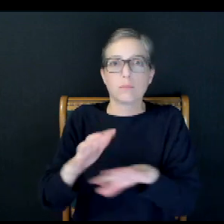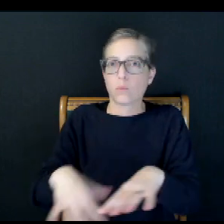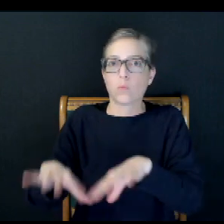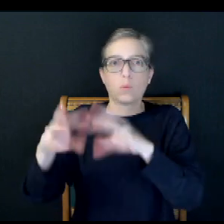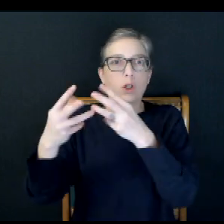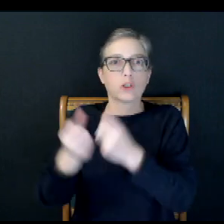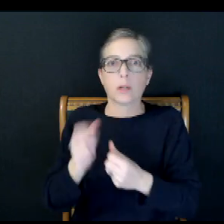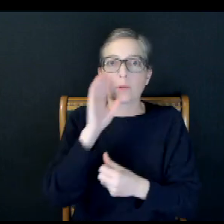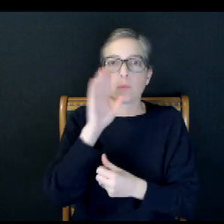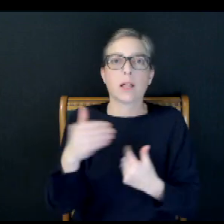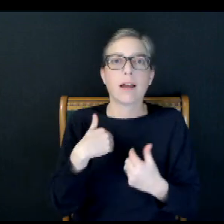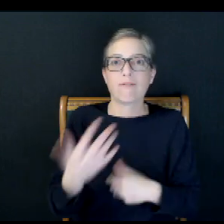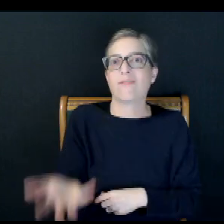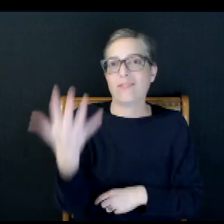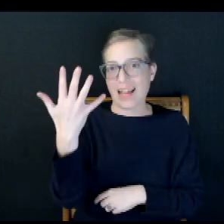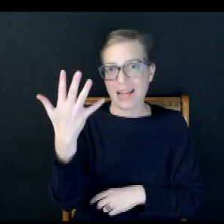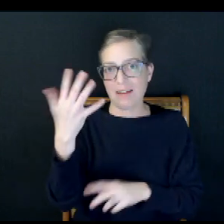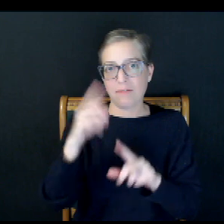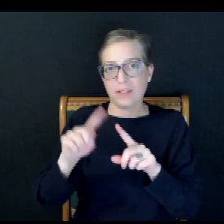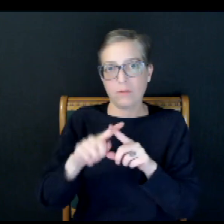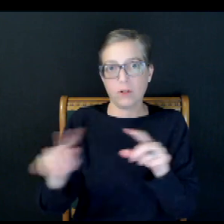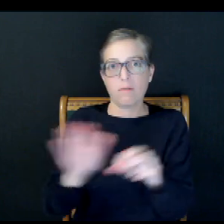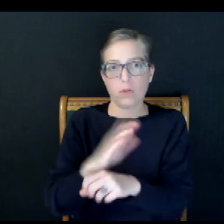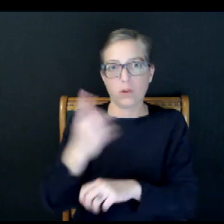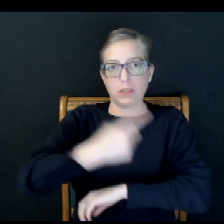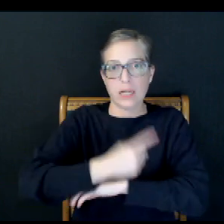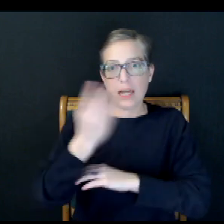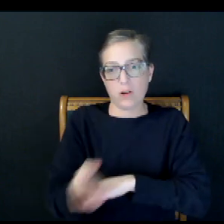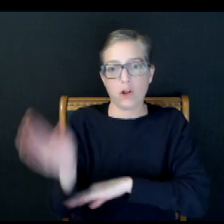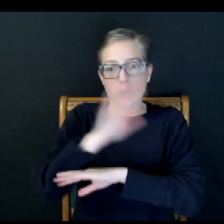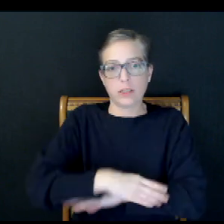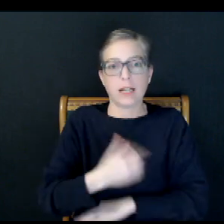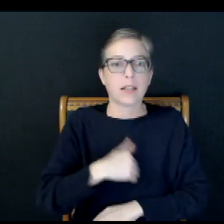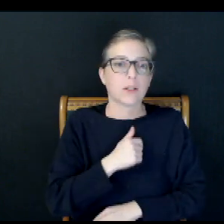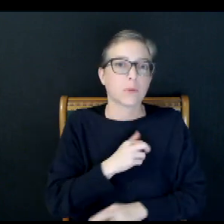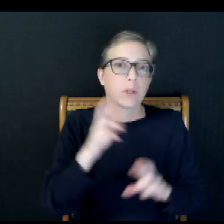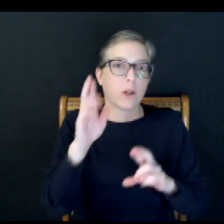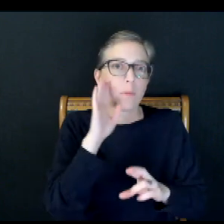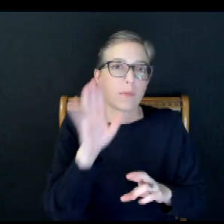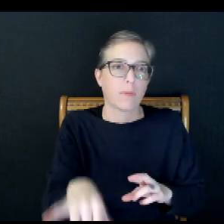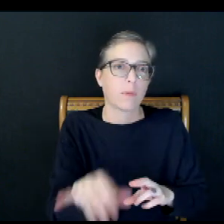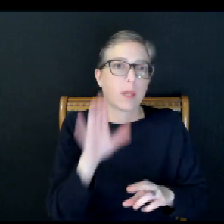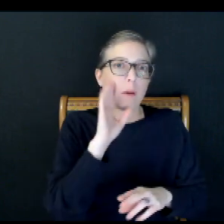So we're hoping that that increases our capacity as a department to really implement this equity work.